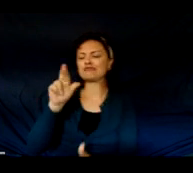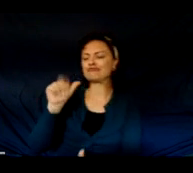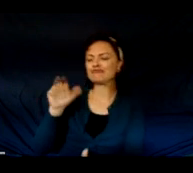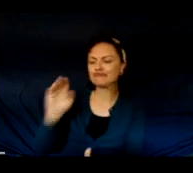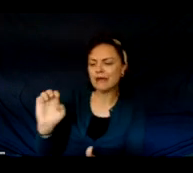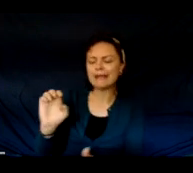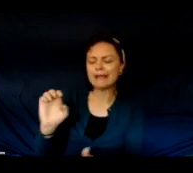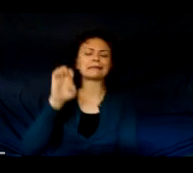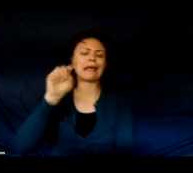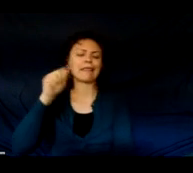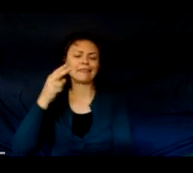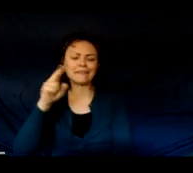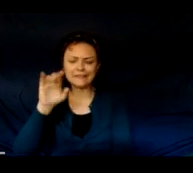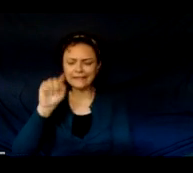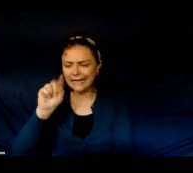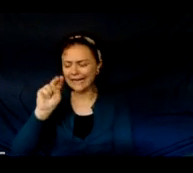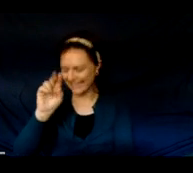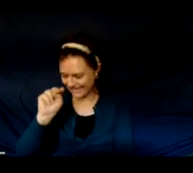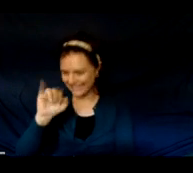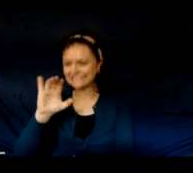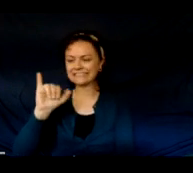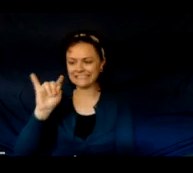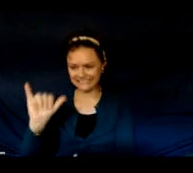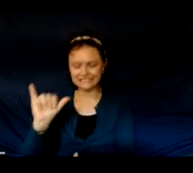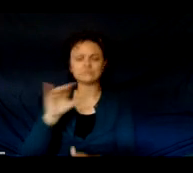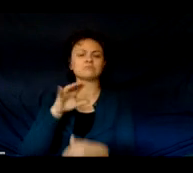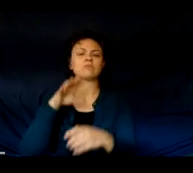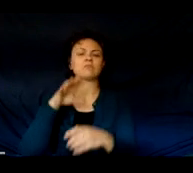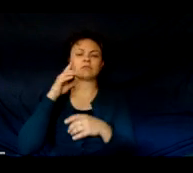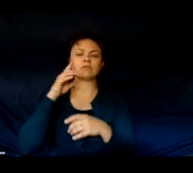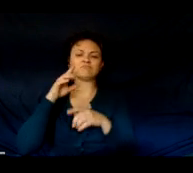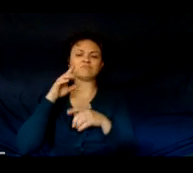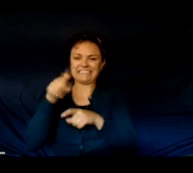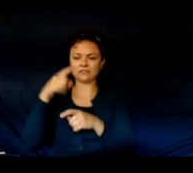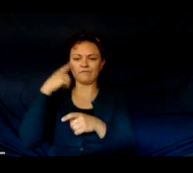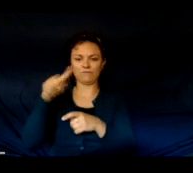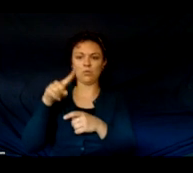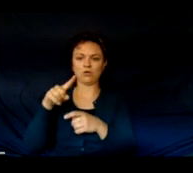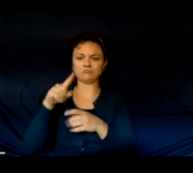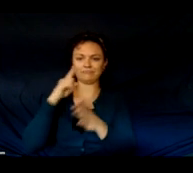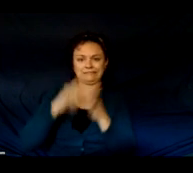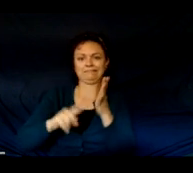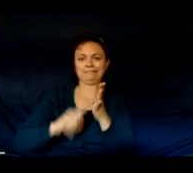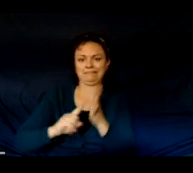home and community based services. We know that existing data truly